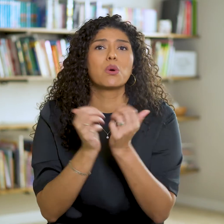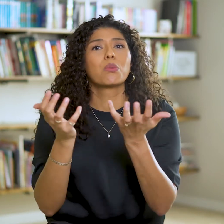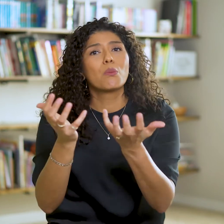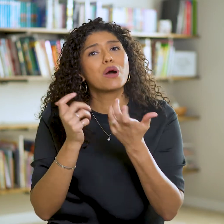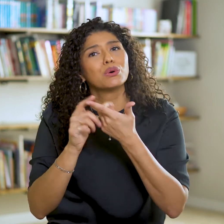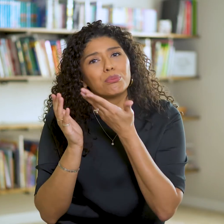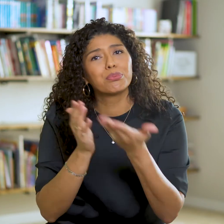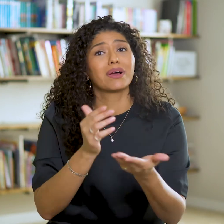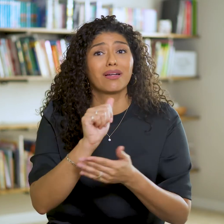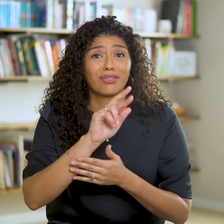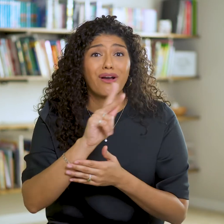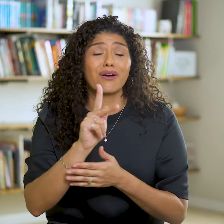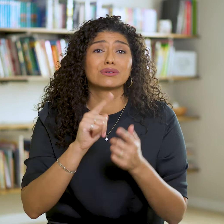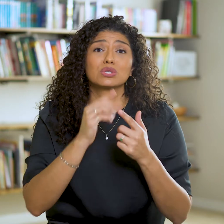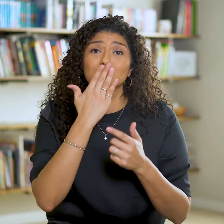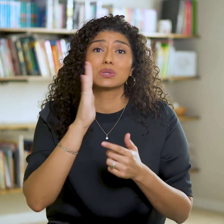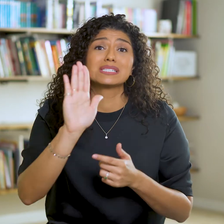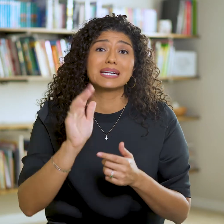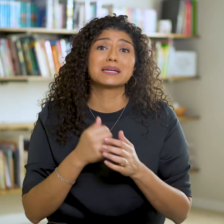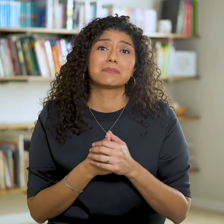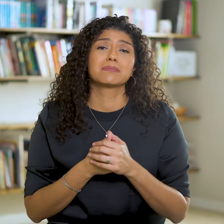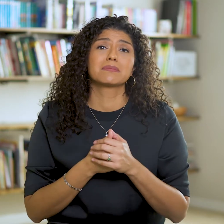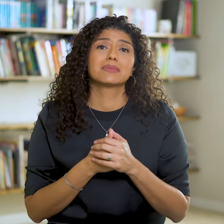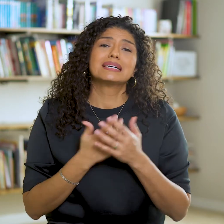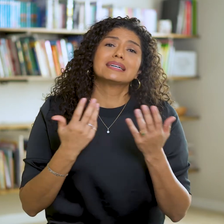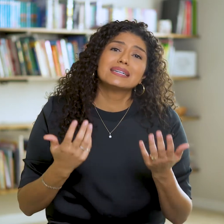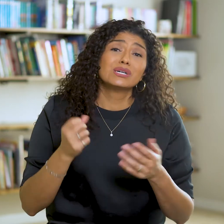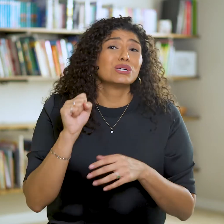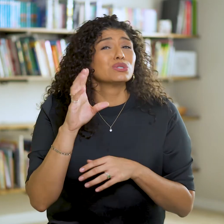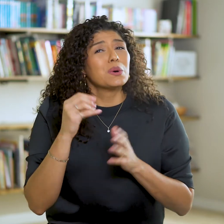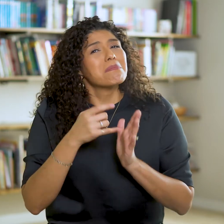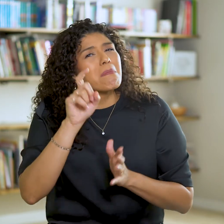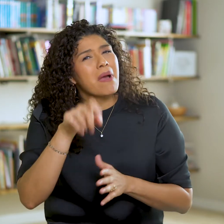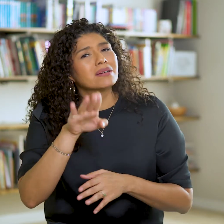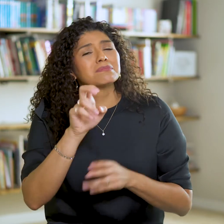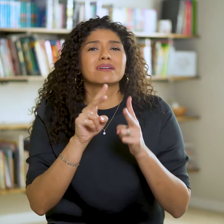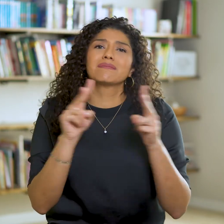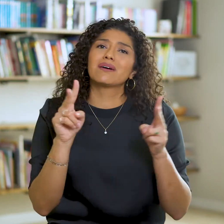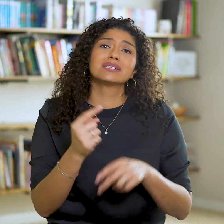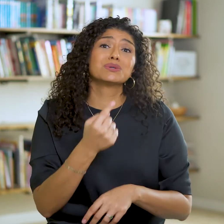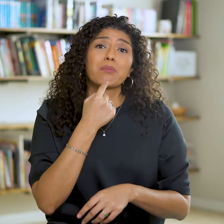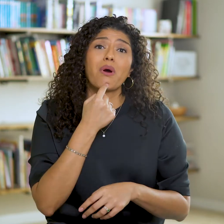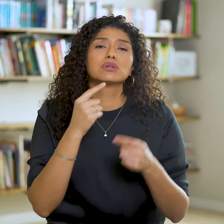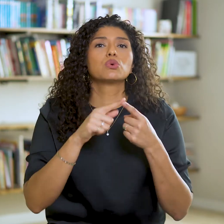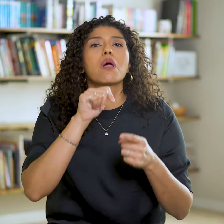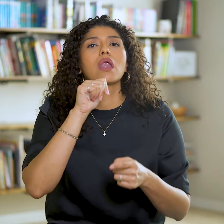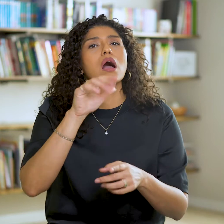wanting to bring the ark to Jerusalem, so it has to be especially defeating to leave